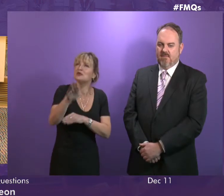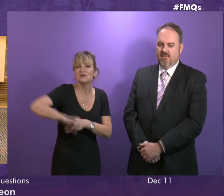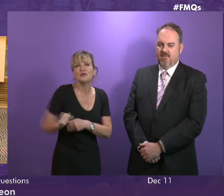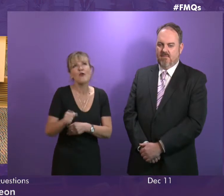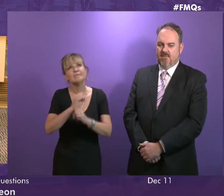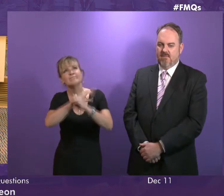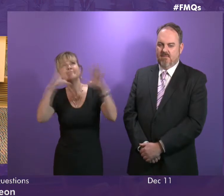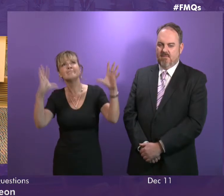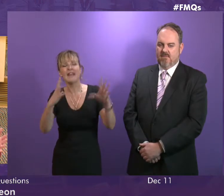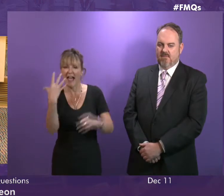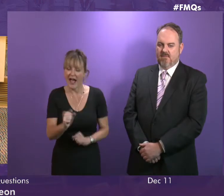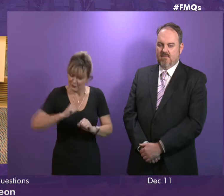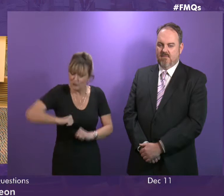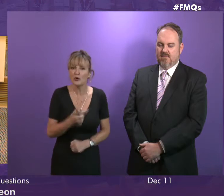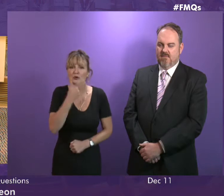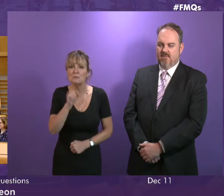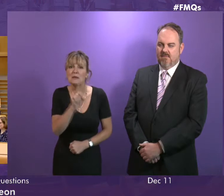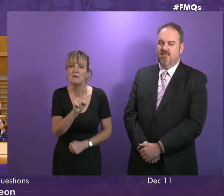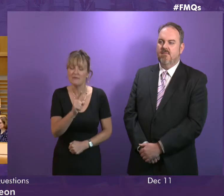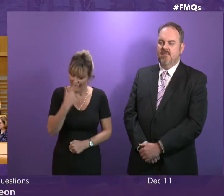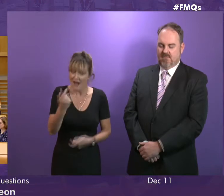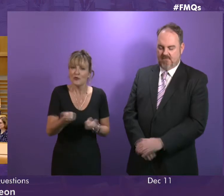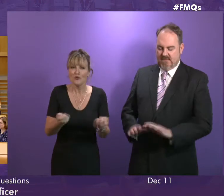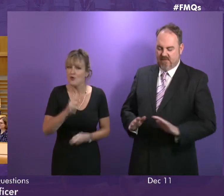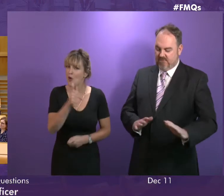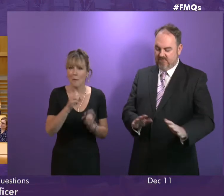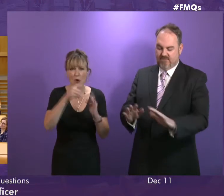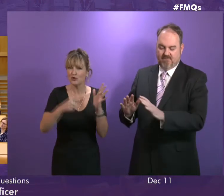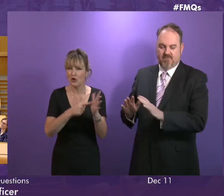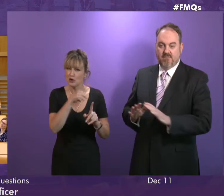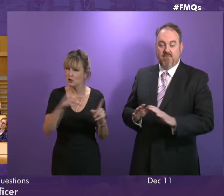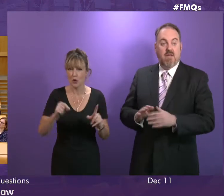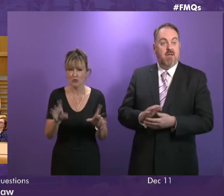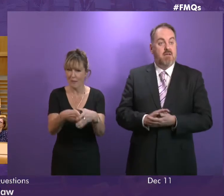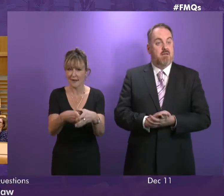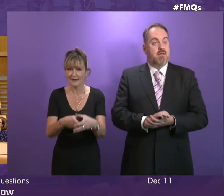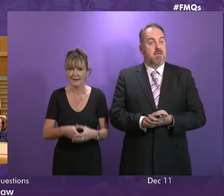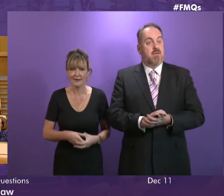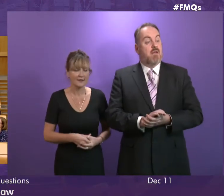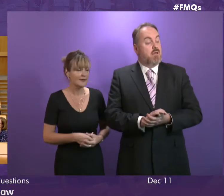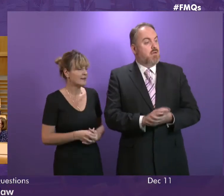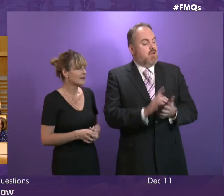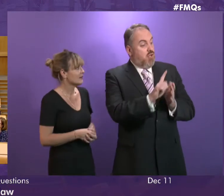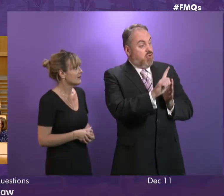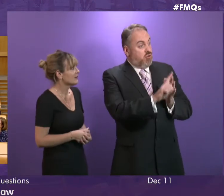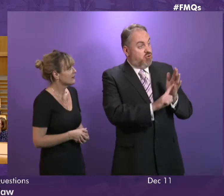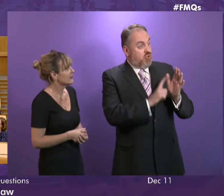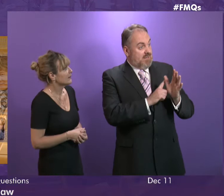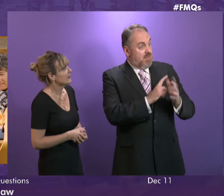hands of Boris Johnson and the Conservative Party.